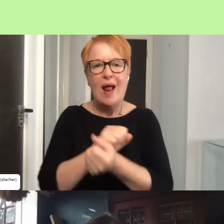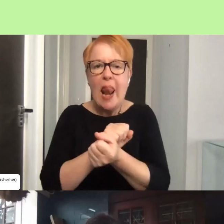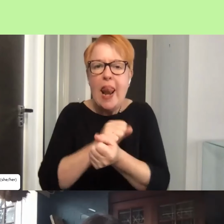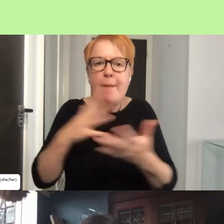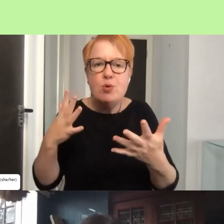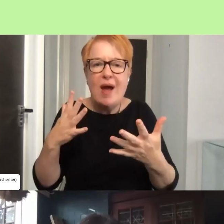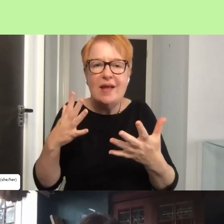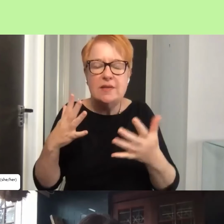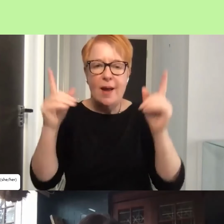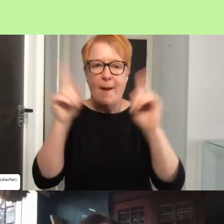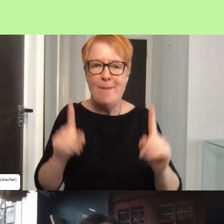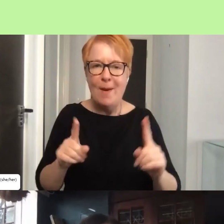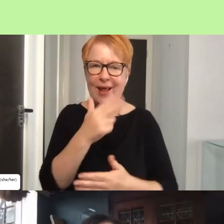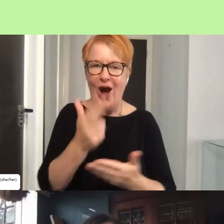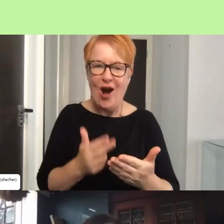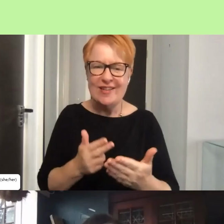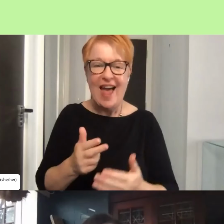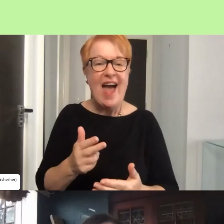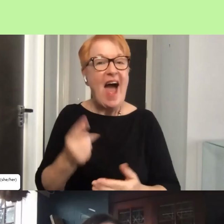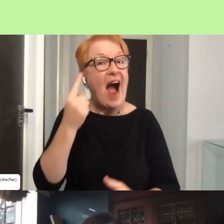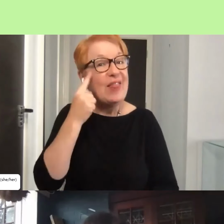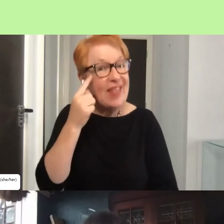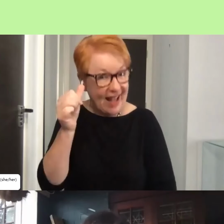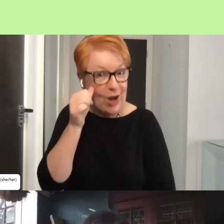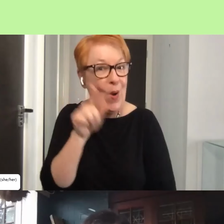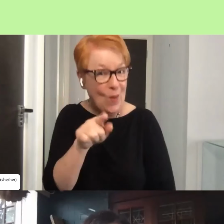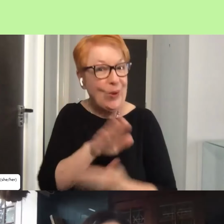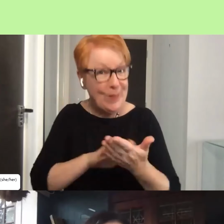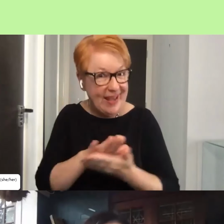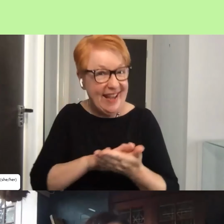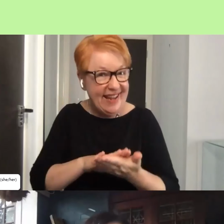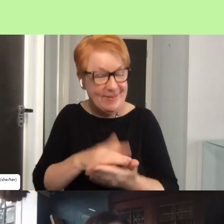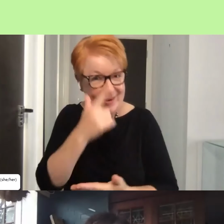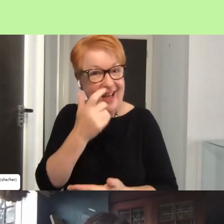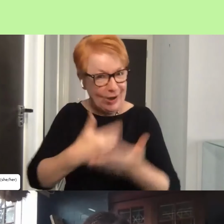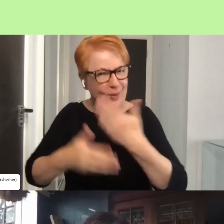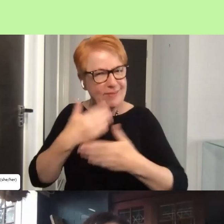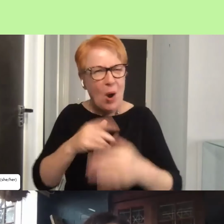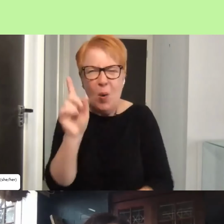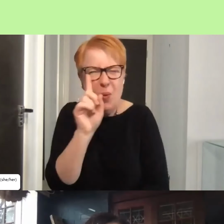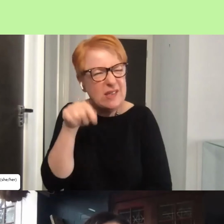I think I know what you mean. But I really wanted to speak more about what does that involve? What…